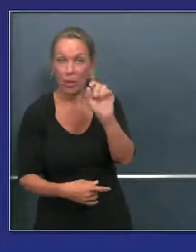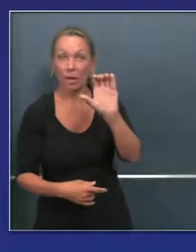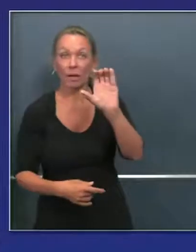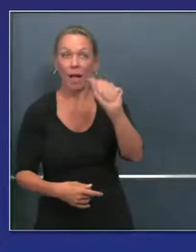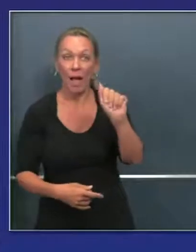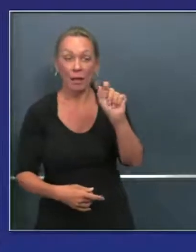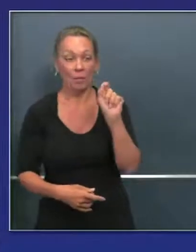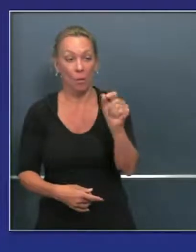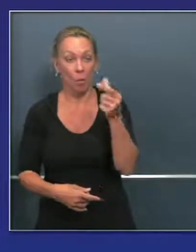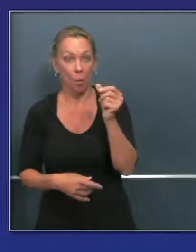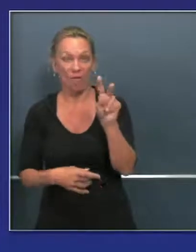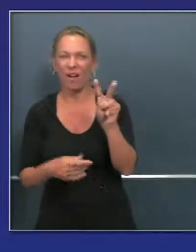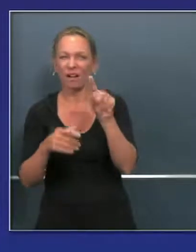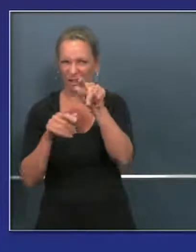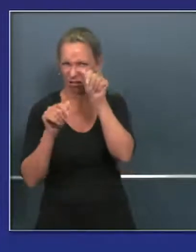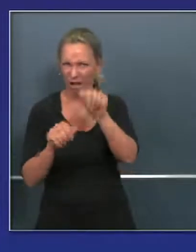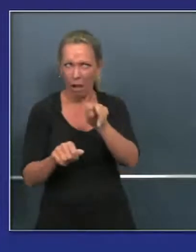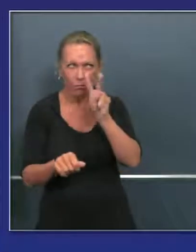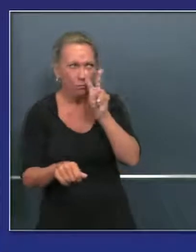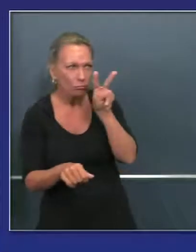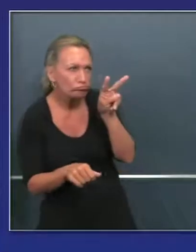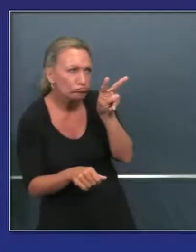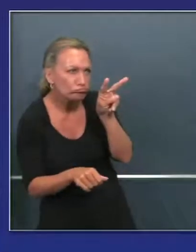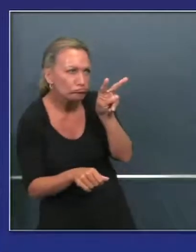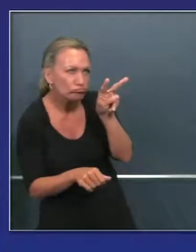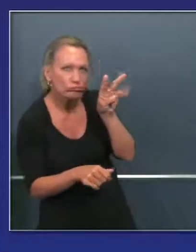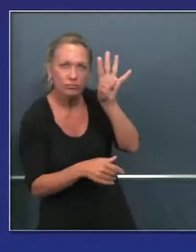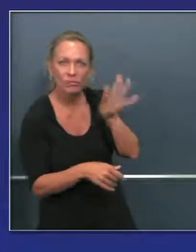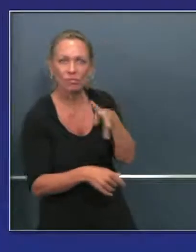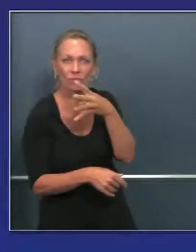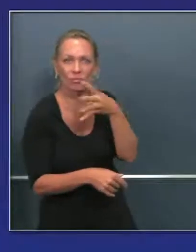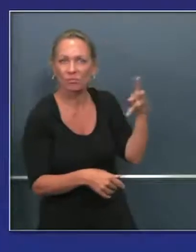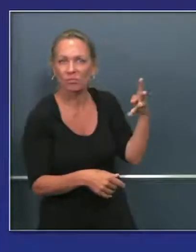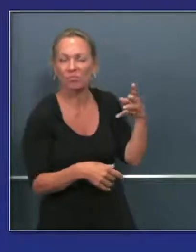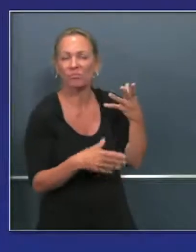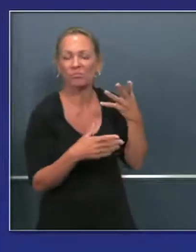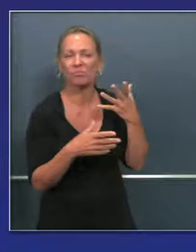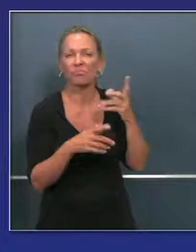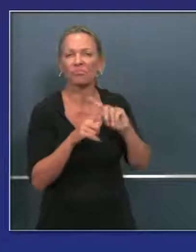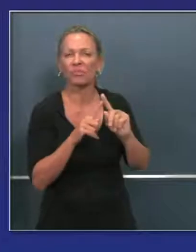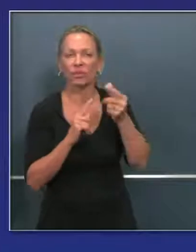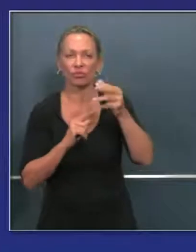we're actively monitoring all 58 counties in the state of California but we're now targeting our